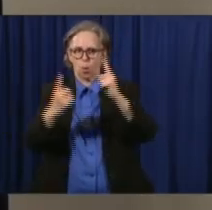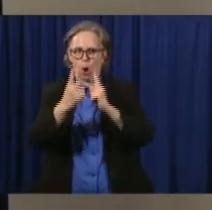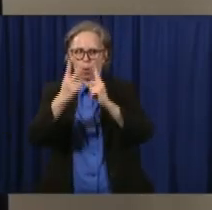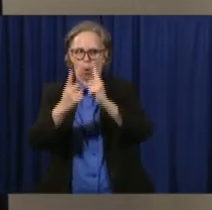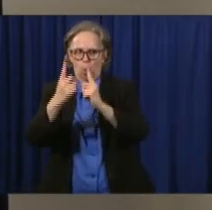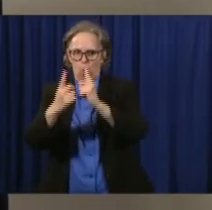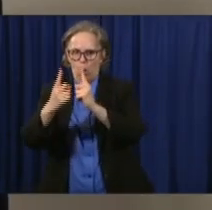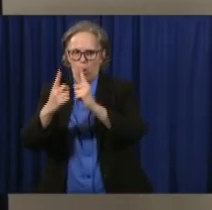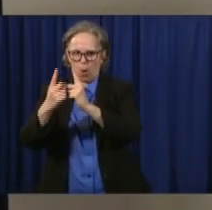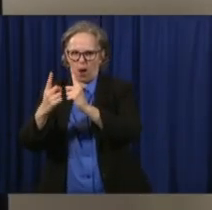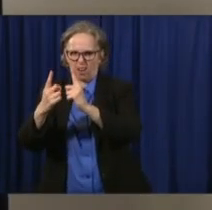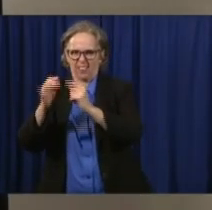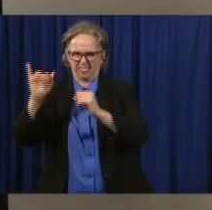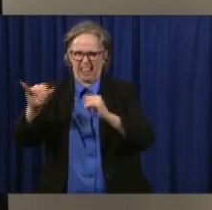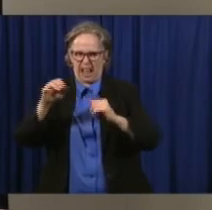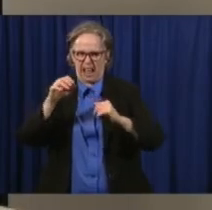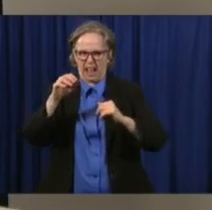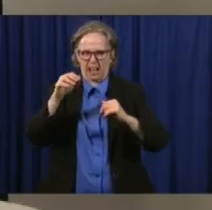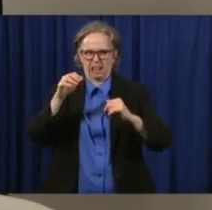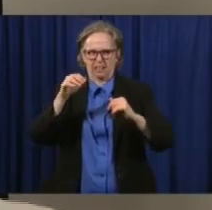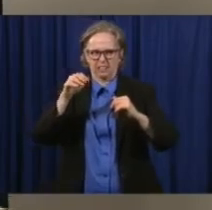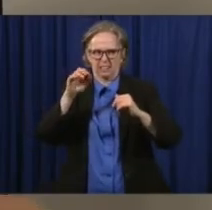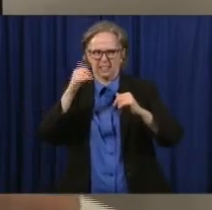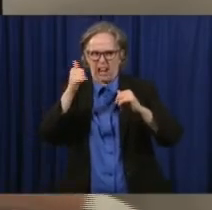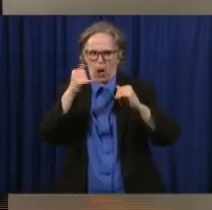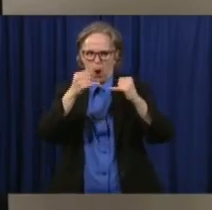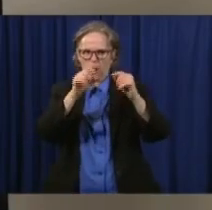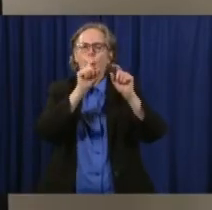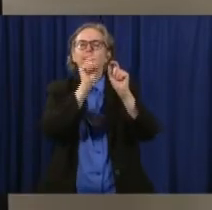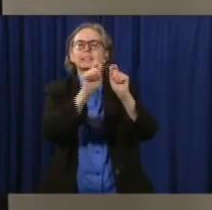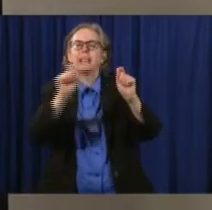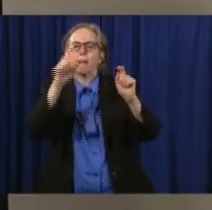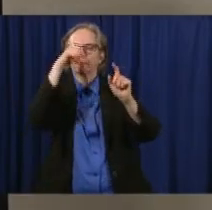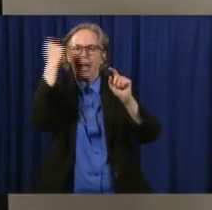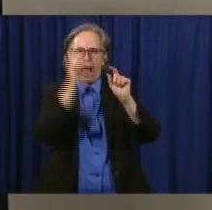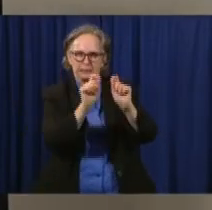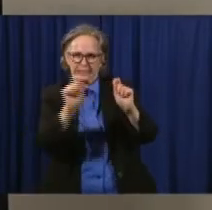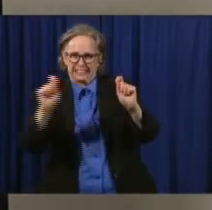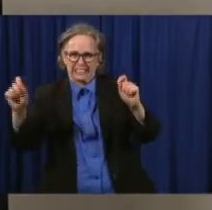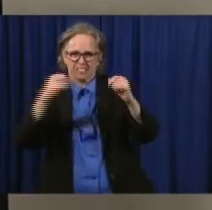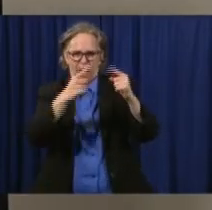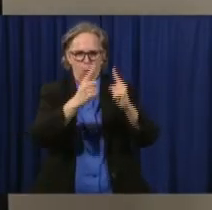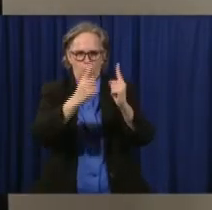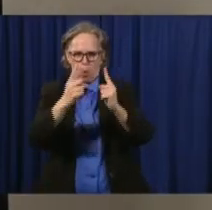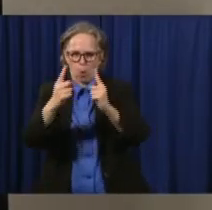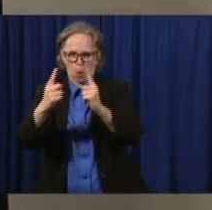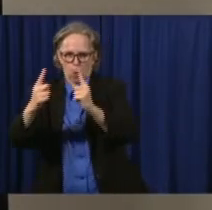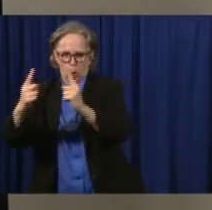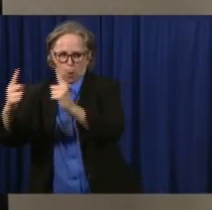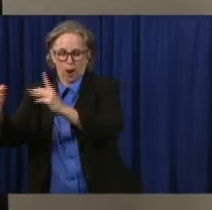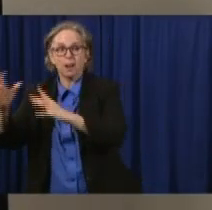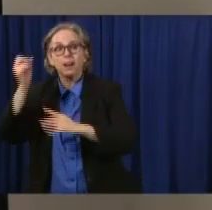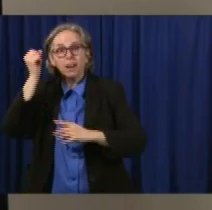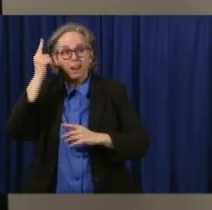CAN SPREAD QUICKLY AND R0 MAKES A GRAPH LIKE THIS WAVE YOU SEE RIGHT HERE WE HAVE DONE IT FOR OHIO AND WE CAME